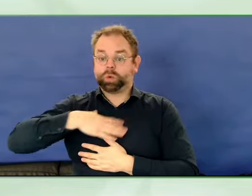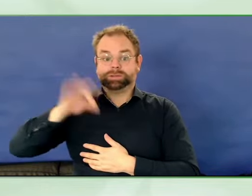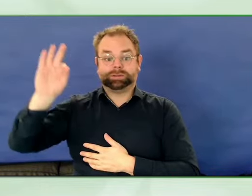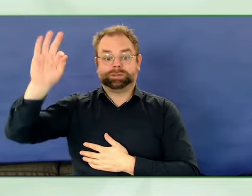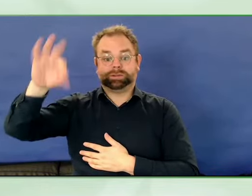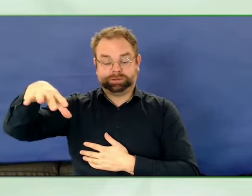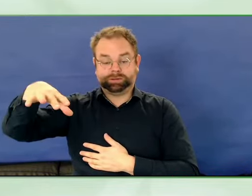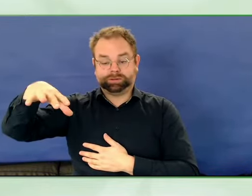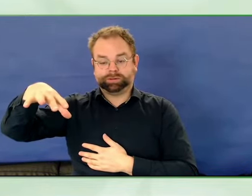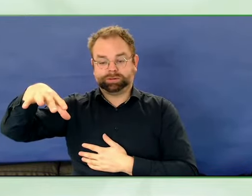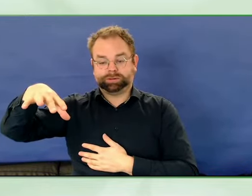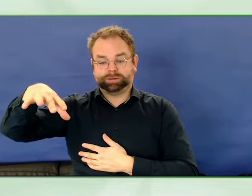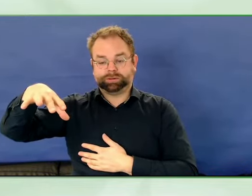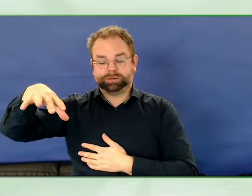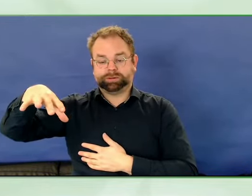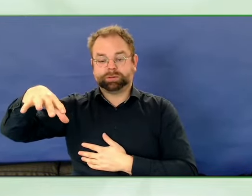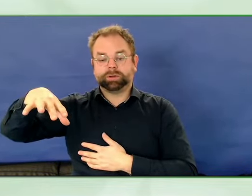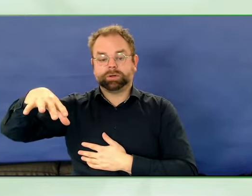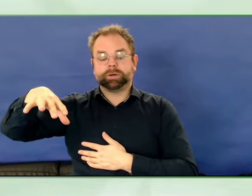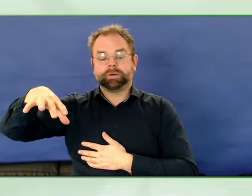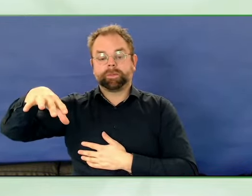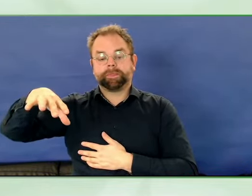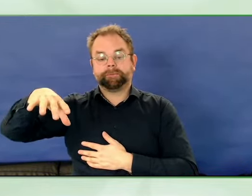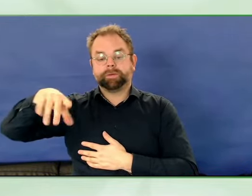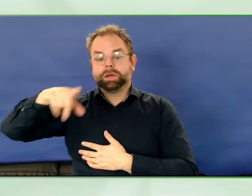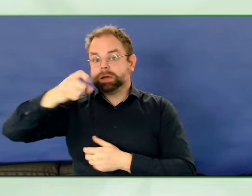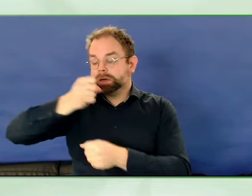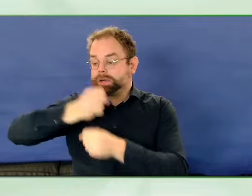And when you challenge them to use it, they can't use it, that is also a good pitching